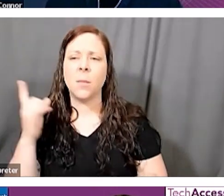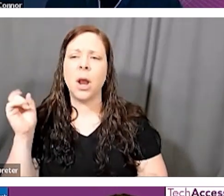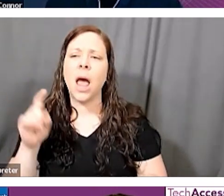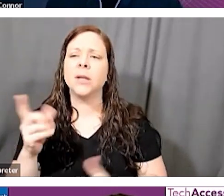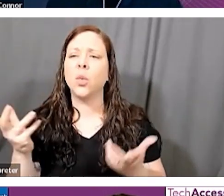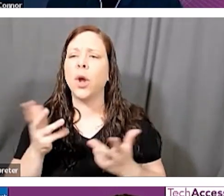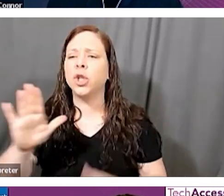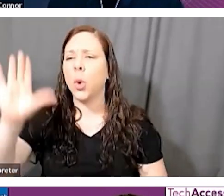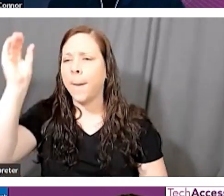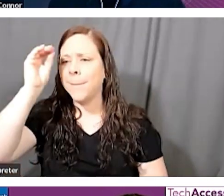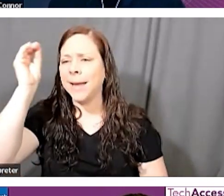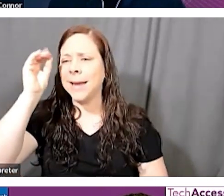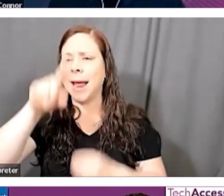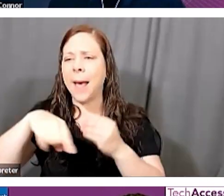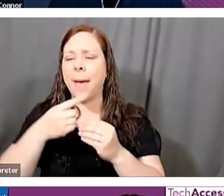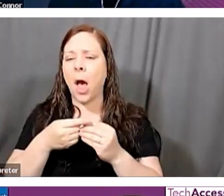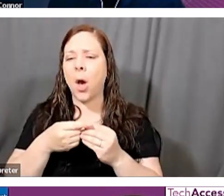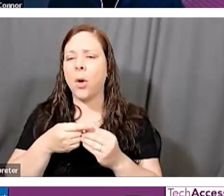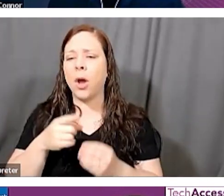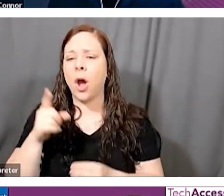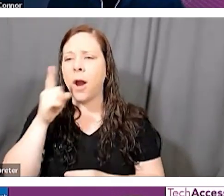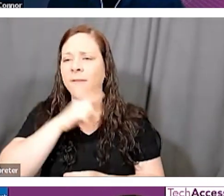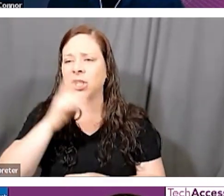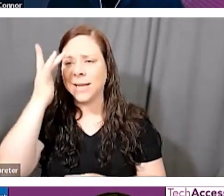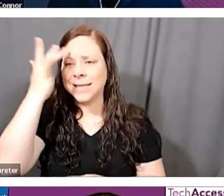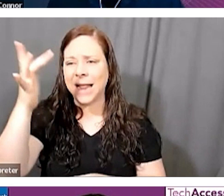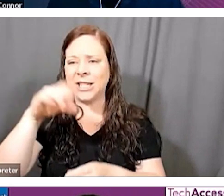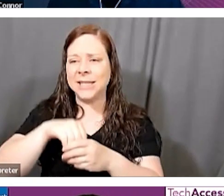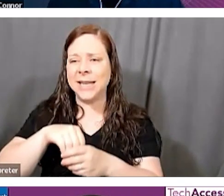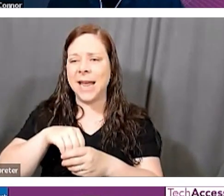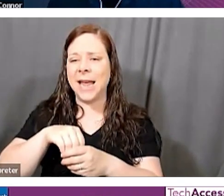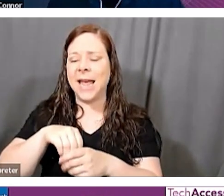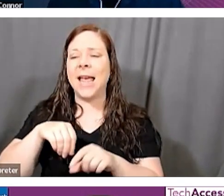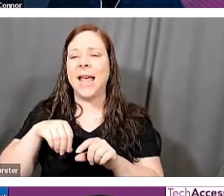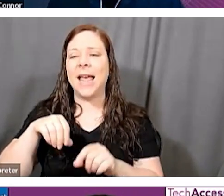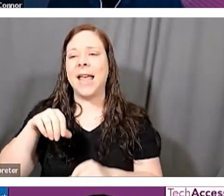on artificial intelligence's role in micro-learning? Are there any systems that use AI that you would recommend?"